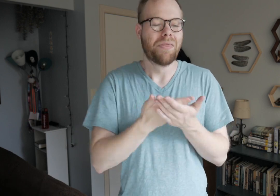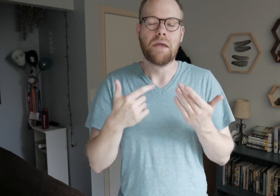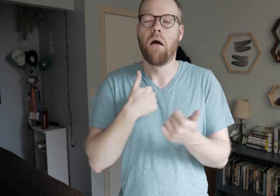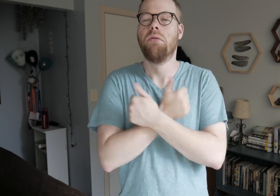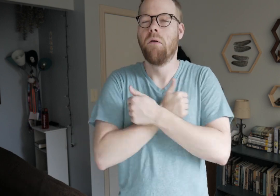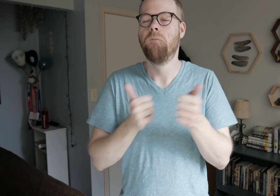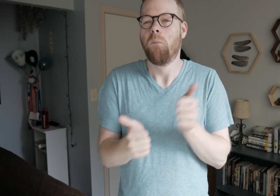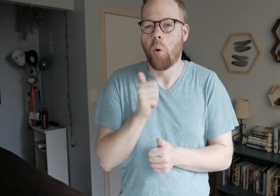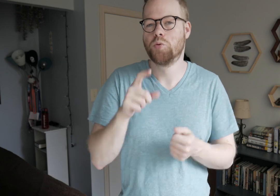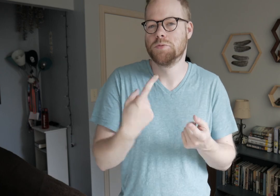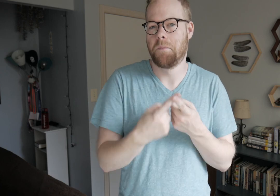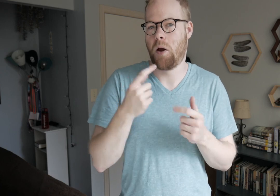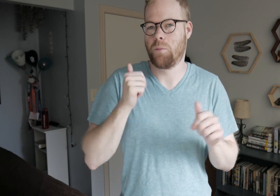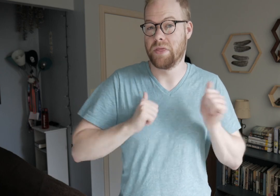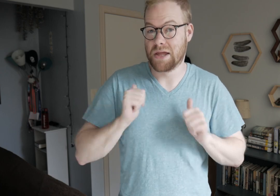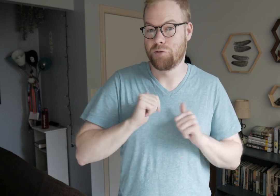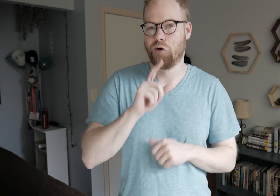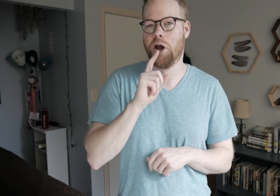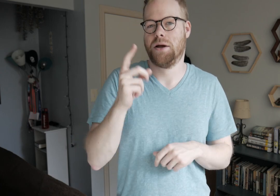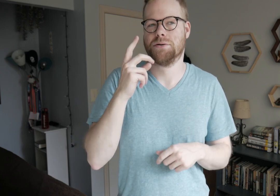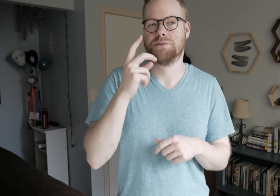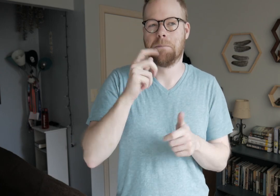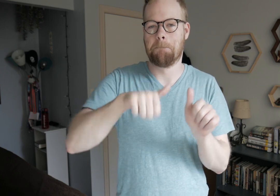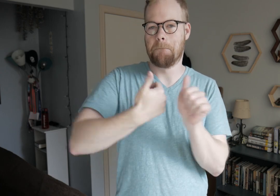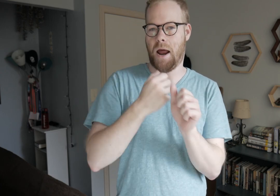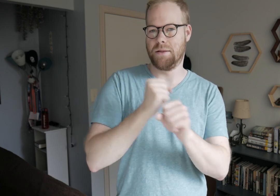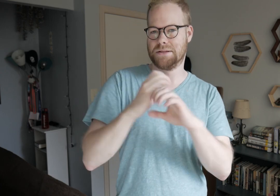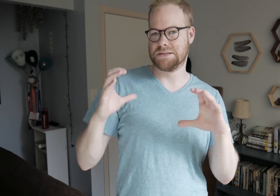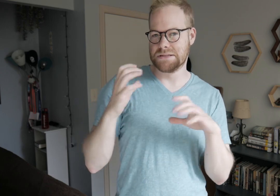The thing I love most about being part of theater is behind the scenes.